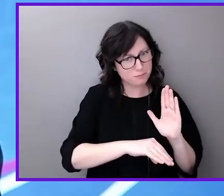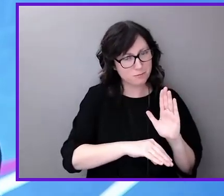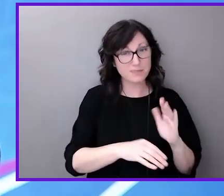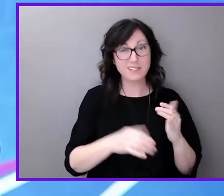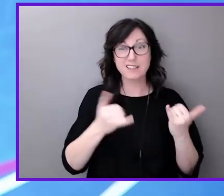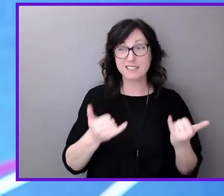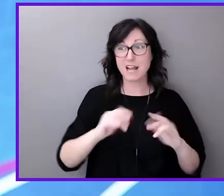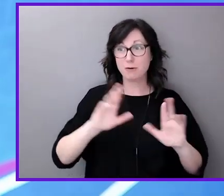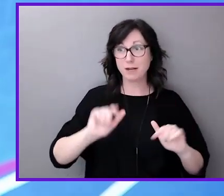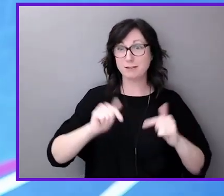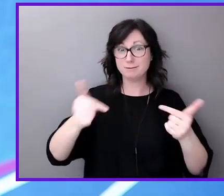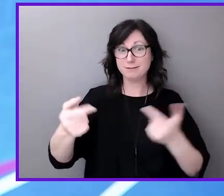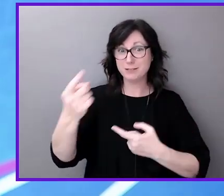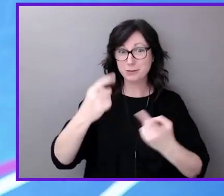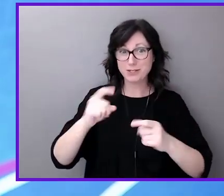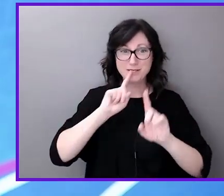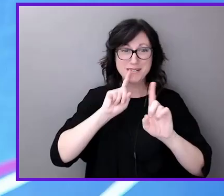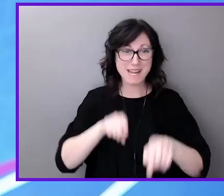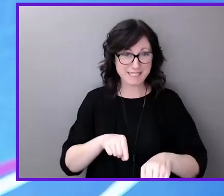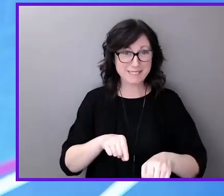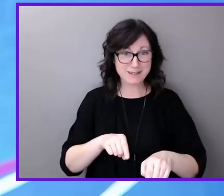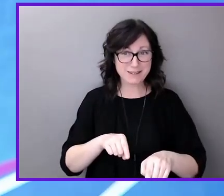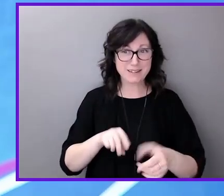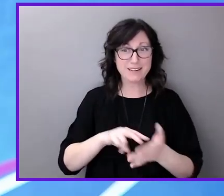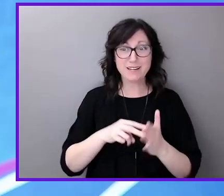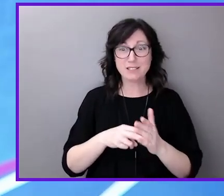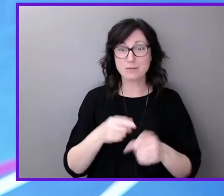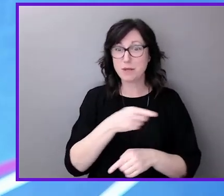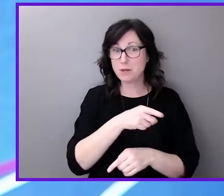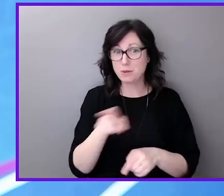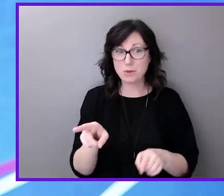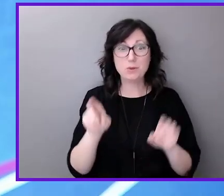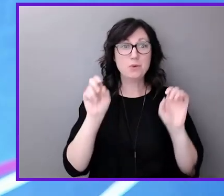of our meeting where you have the opportunity to do just that.